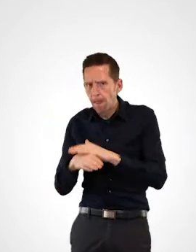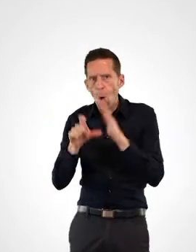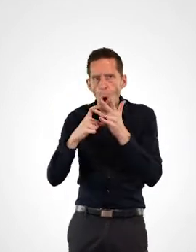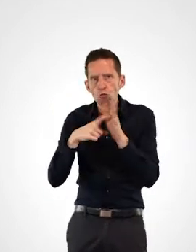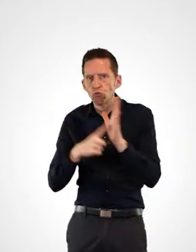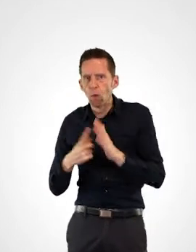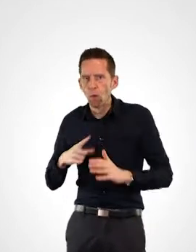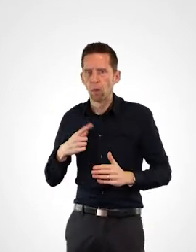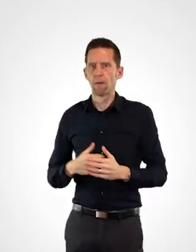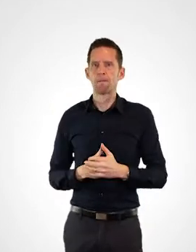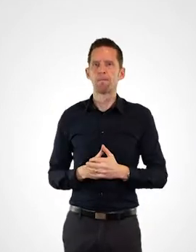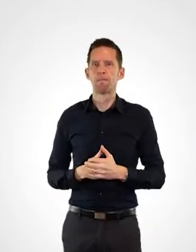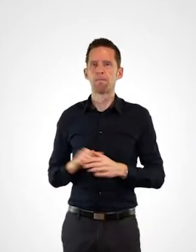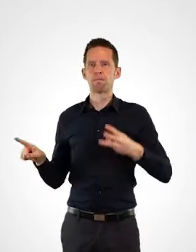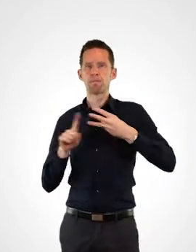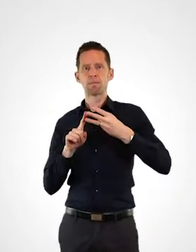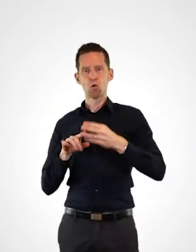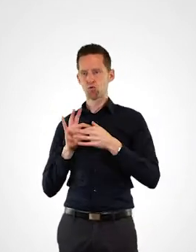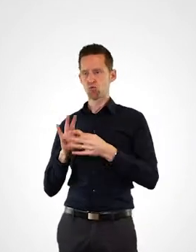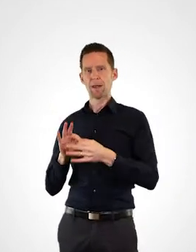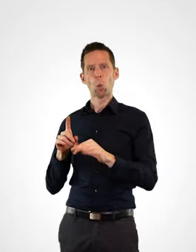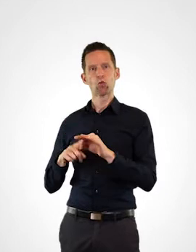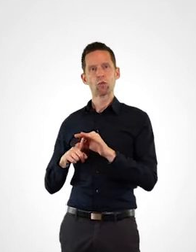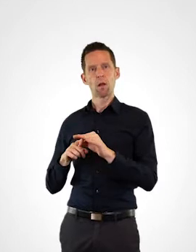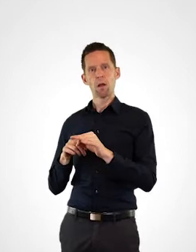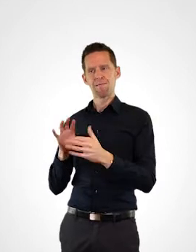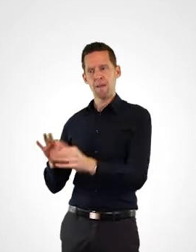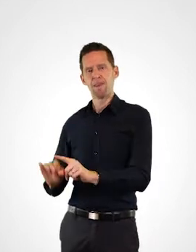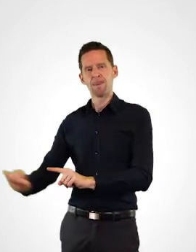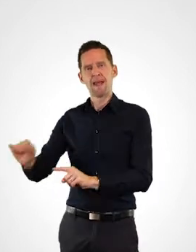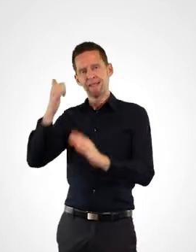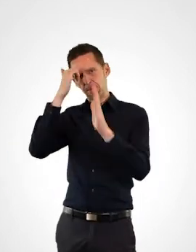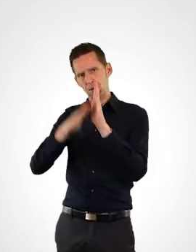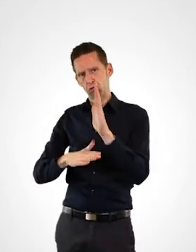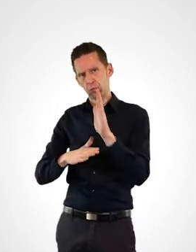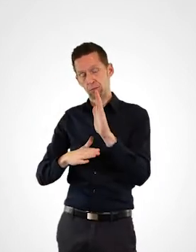A relate question is one that goes back to the child's own experience,